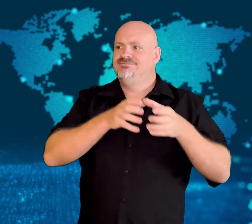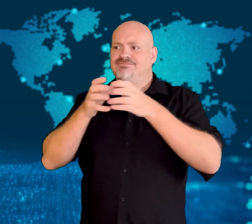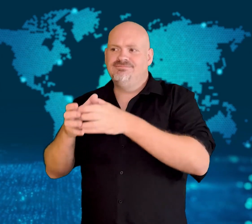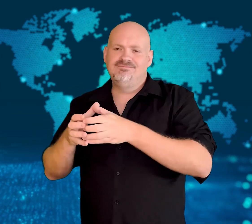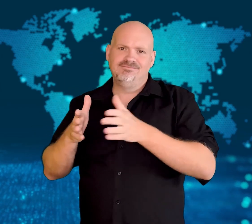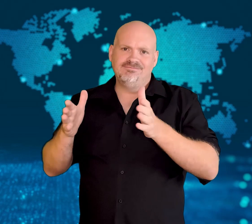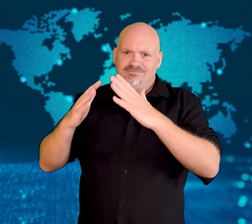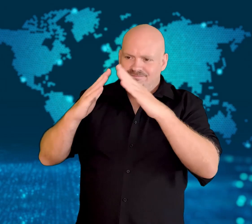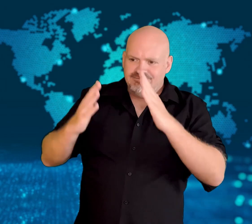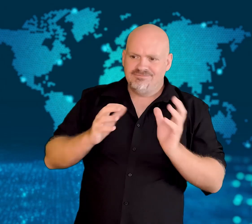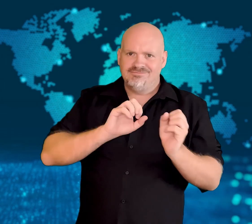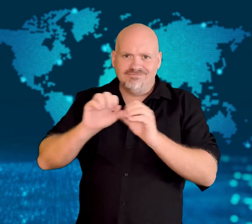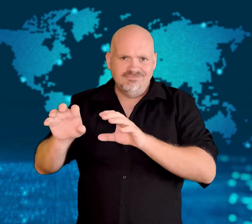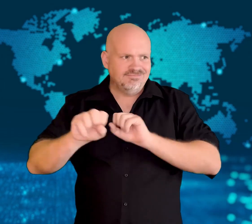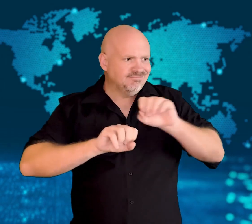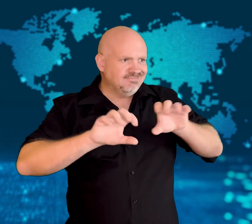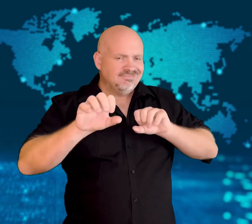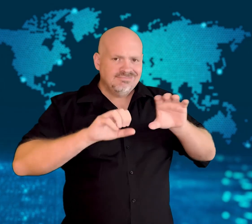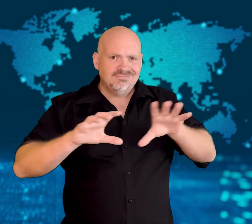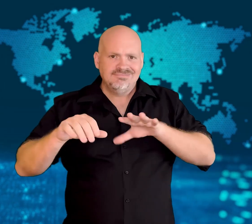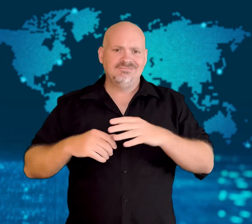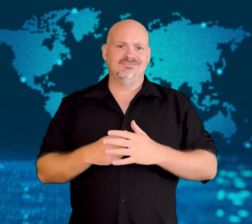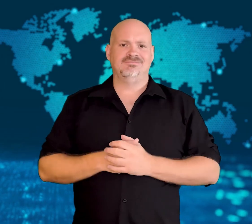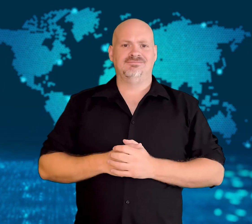families in need.